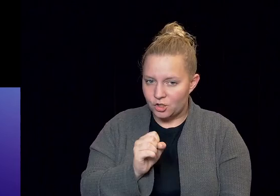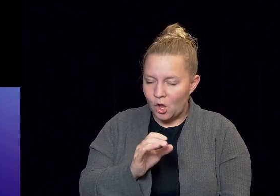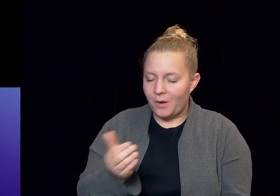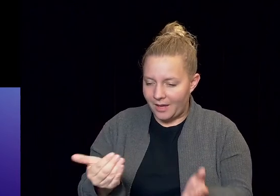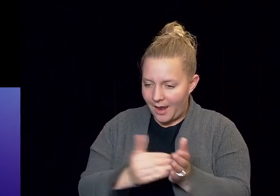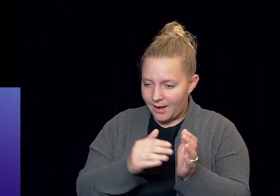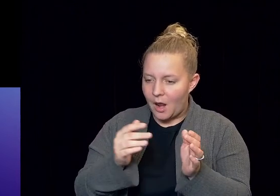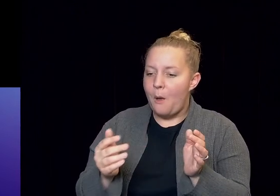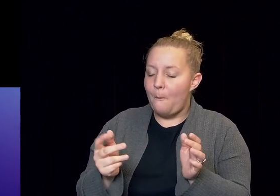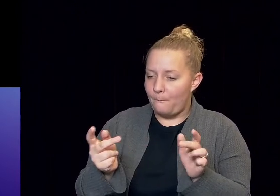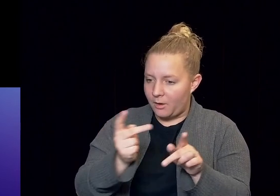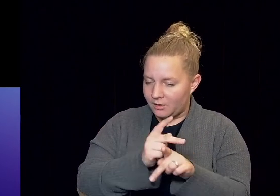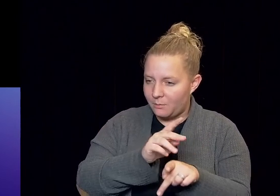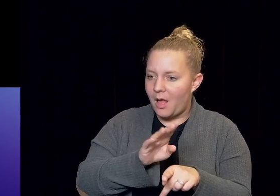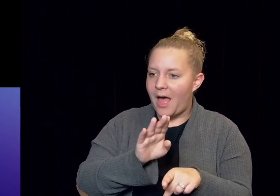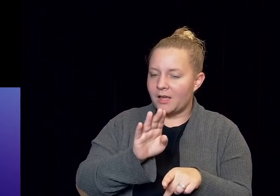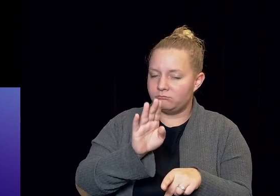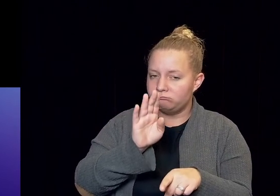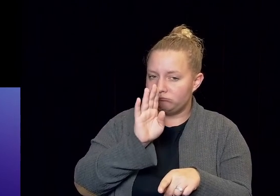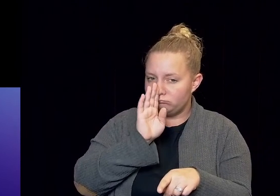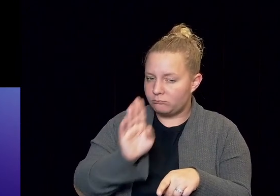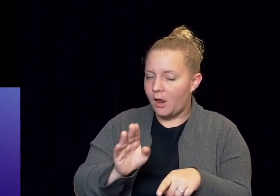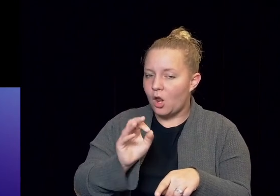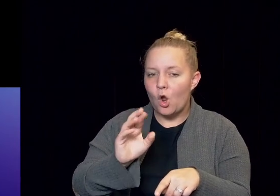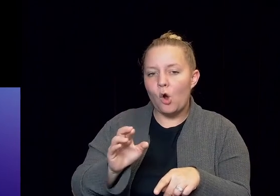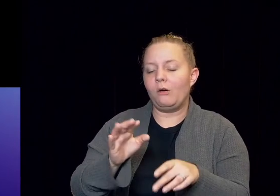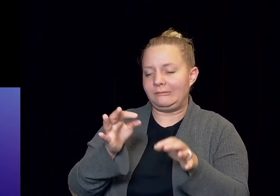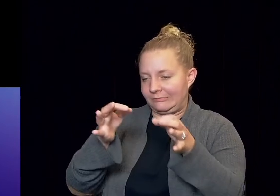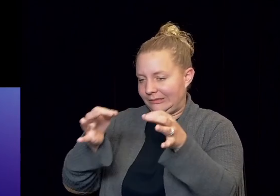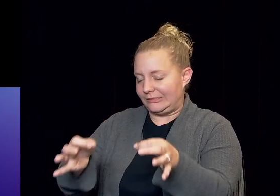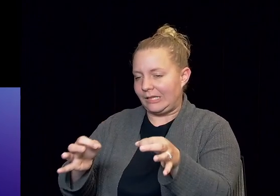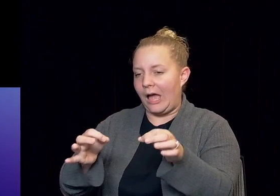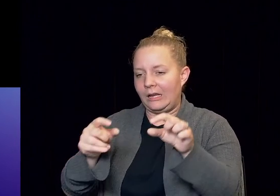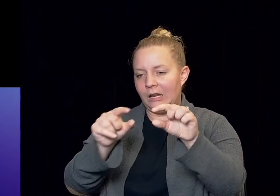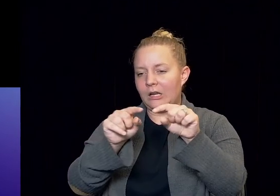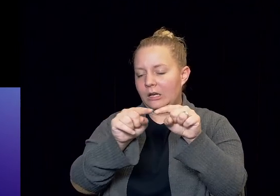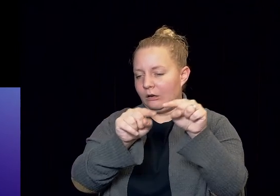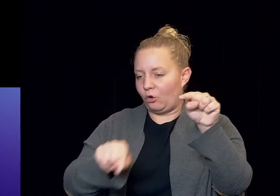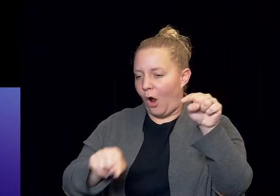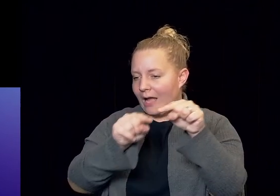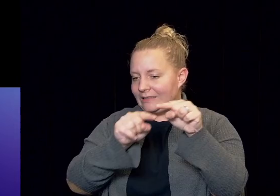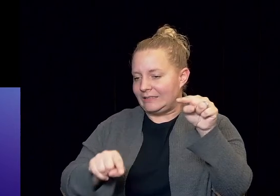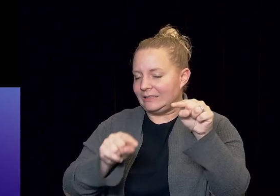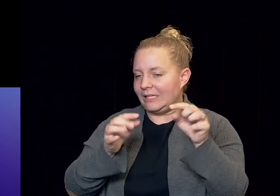or you can choose to cross simplify. I'm going to show the cross simplification down here. So then, I